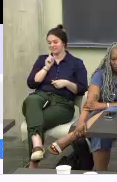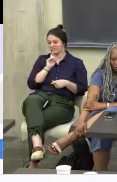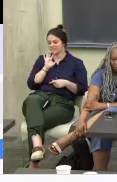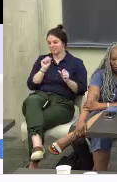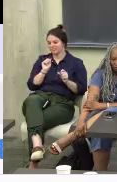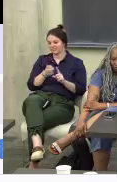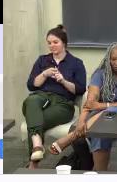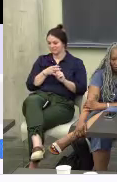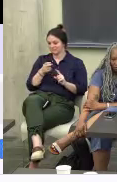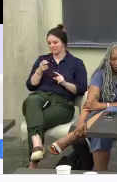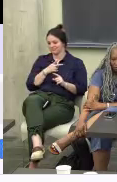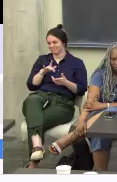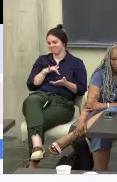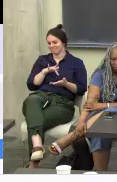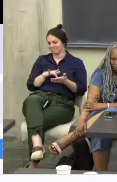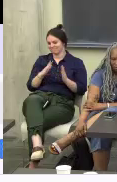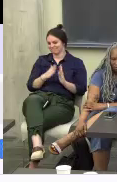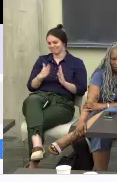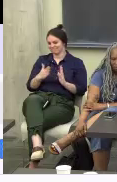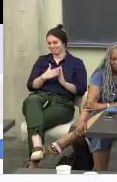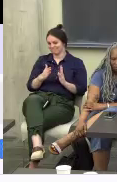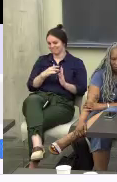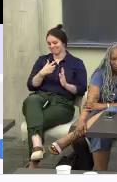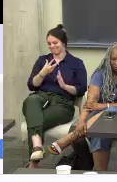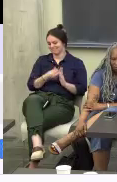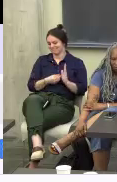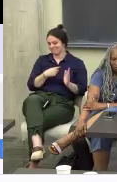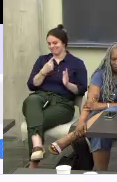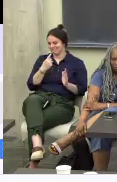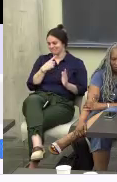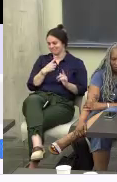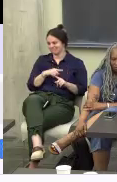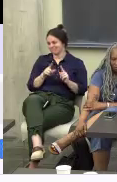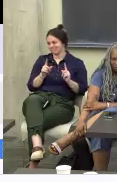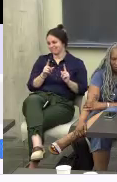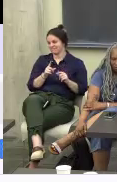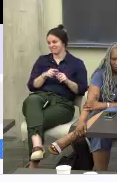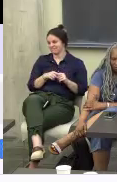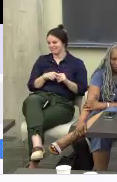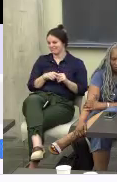but I think that there's huge, huge opportunity to form the next generation.